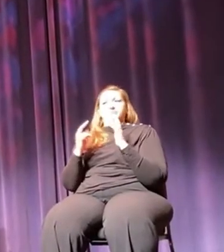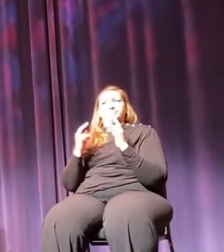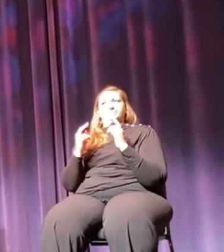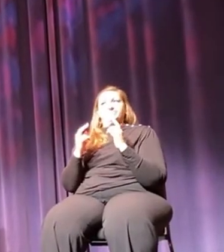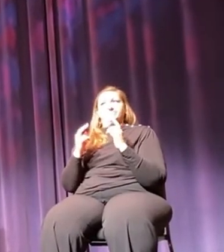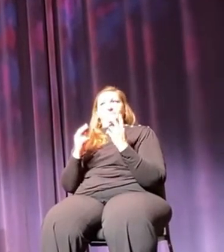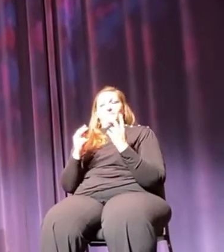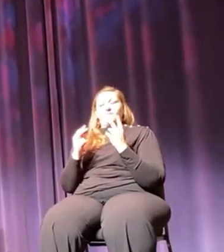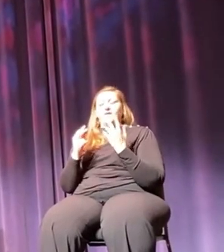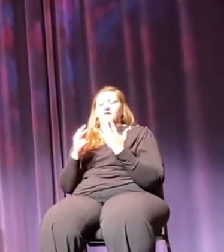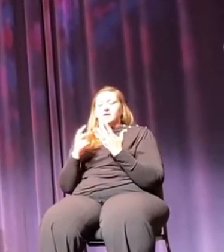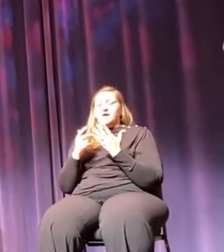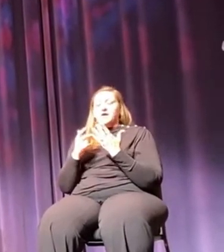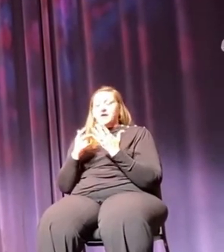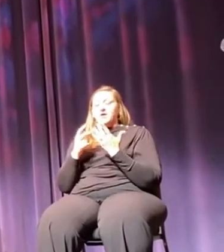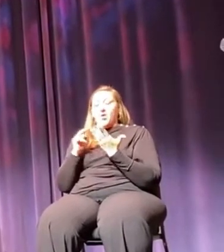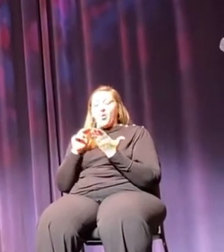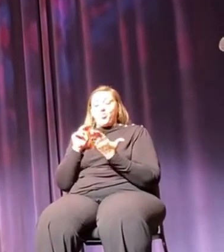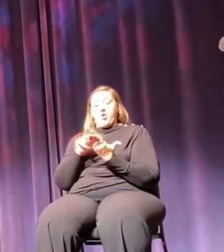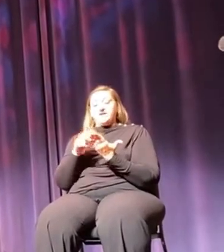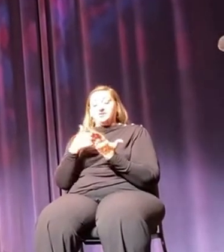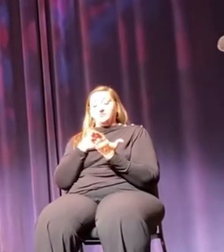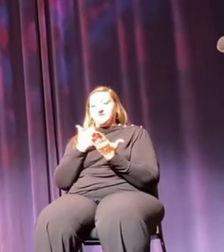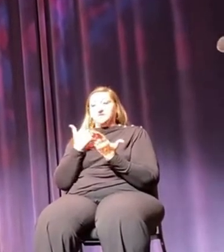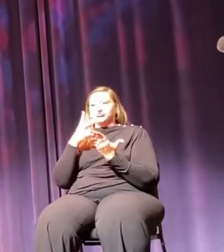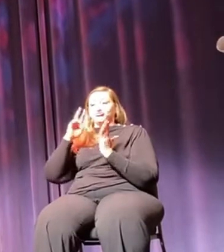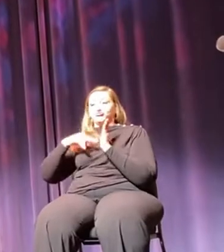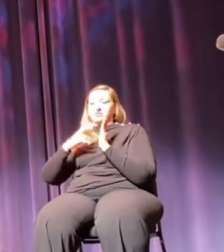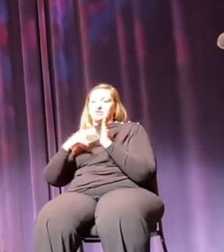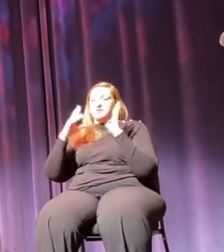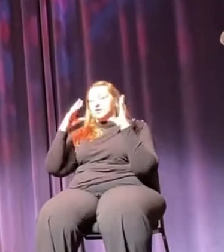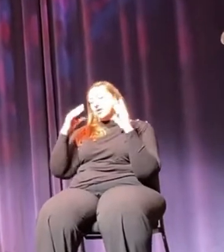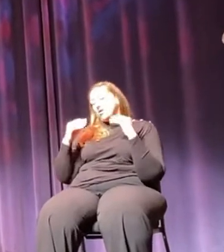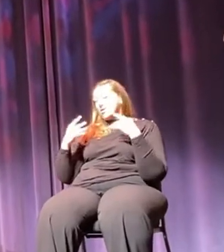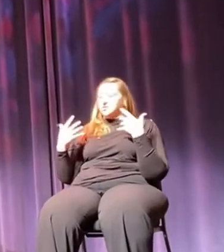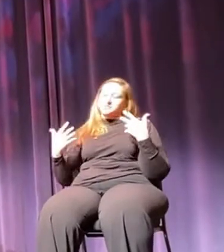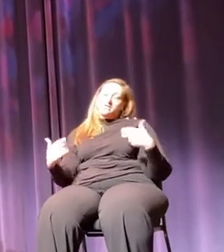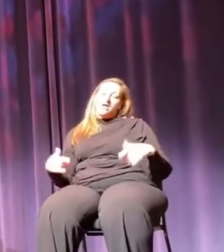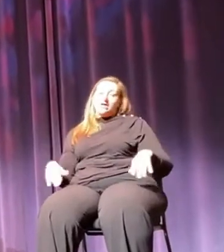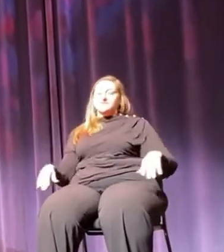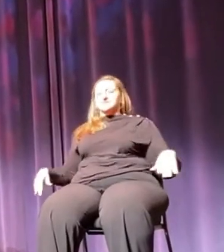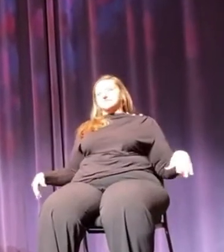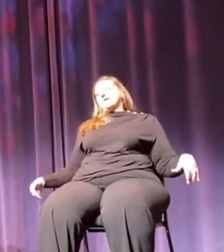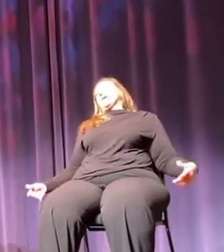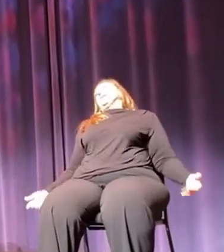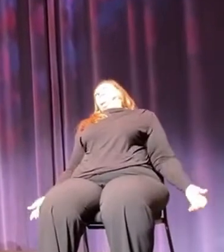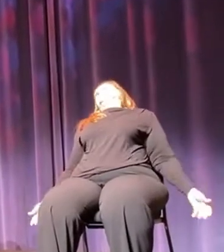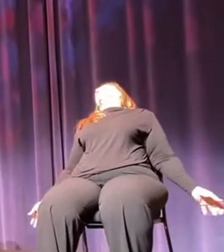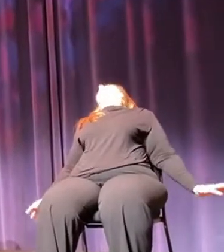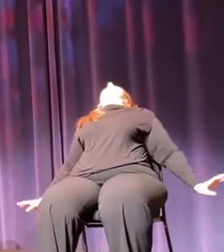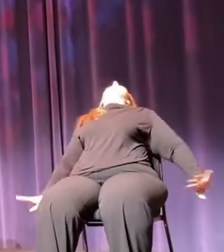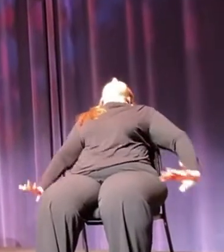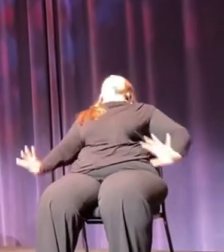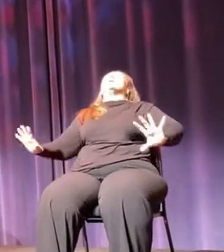but you can also close your eyes, lower your gaze and sit back. It's for you to receive these words